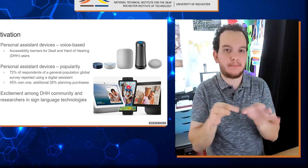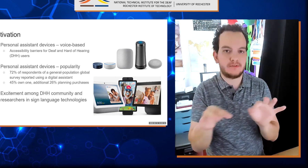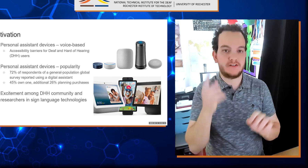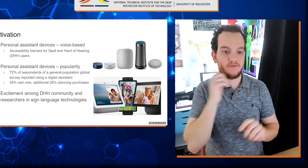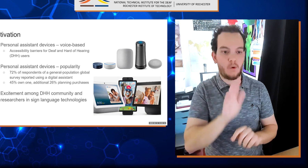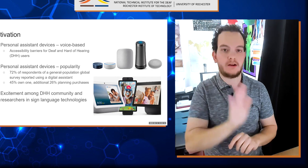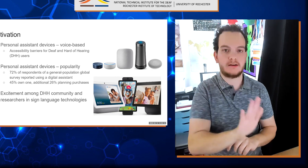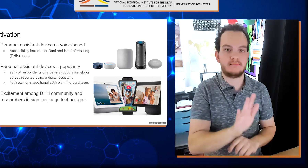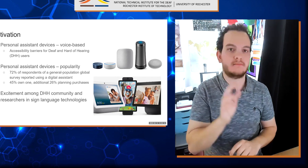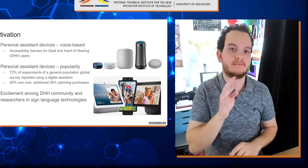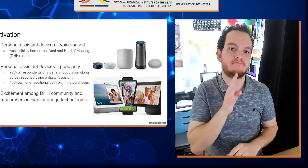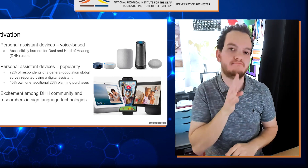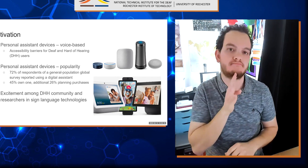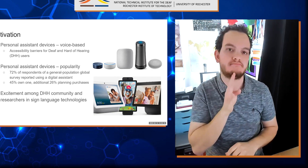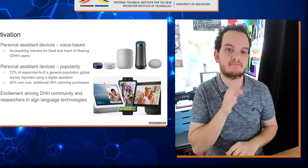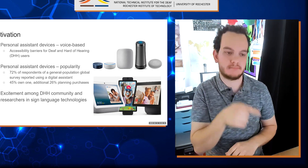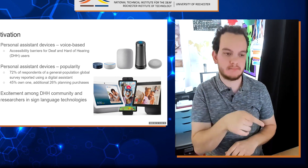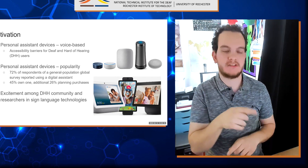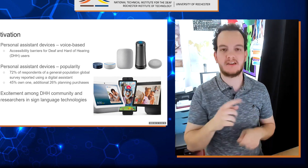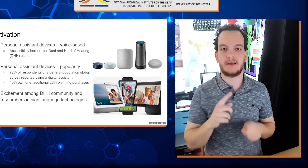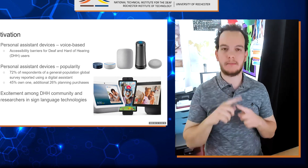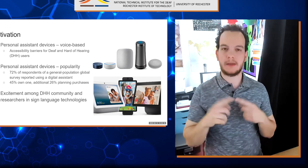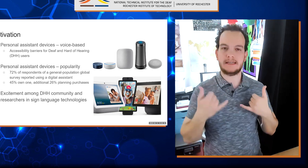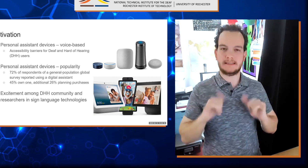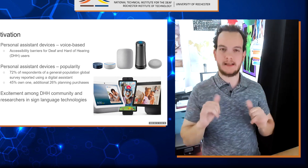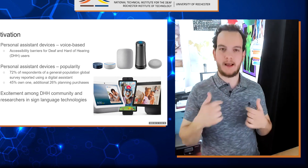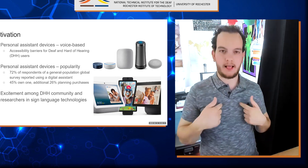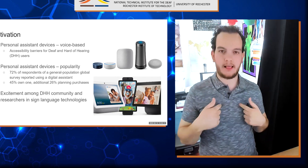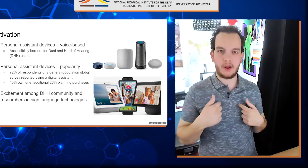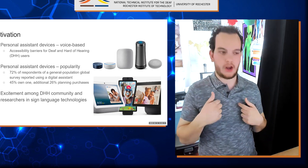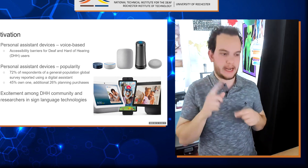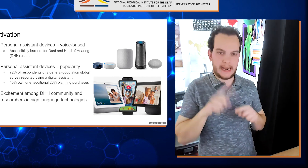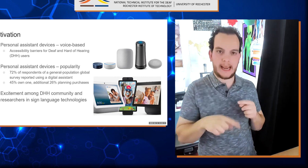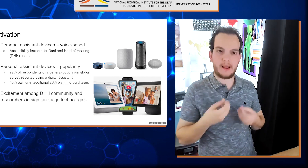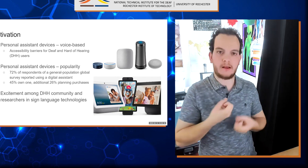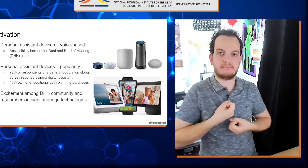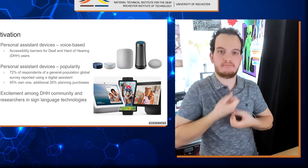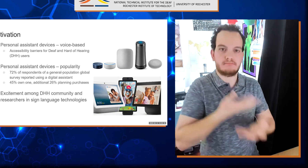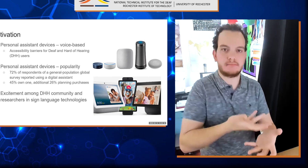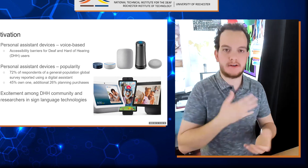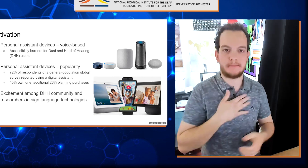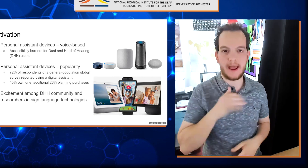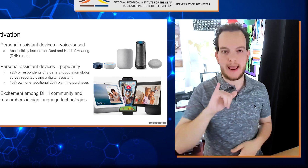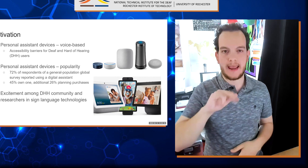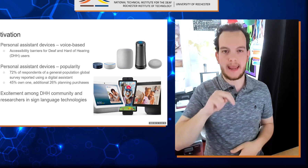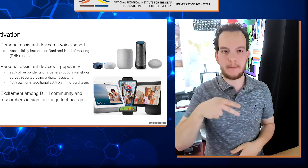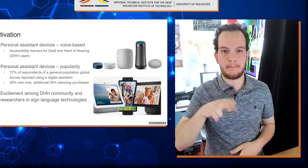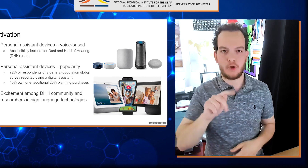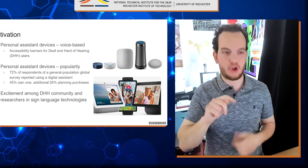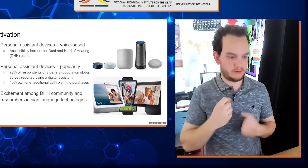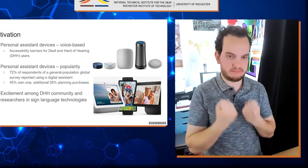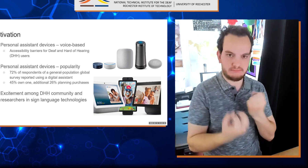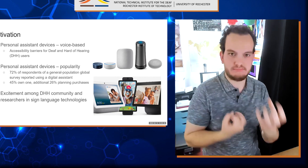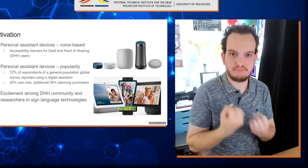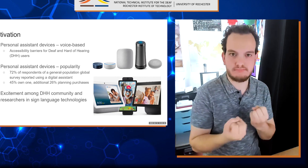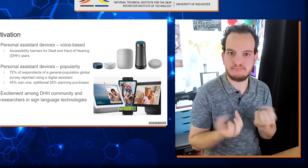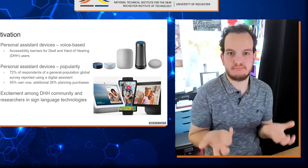Some do have captions enabled, but still, it's only a one-way communication.